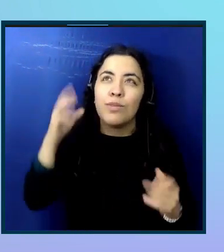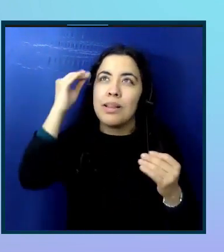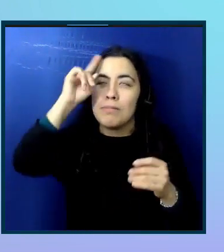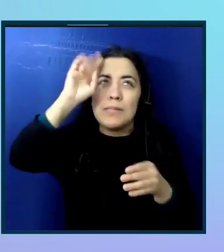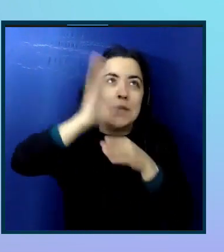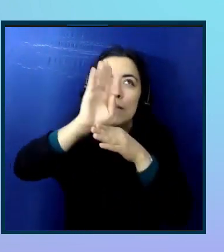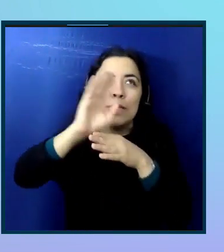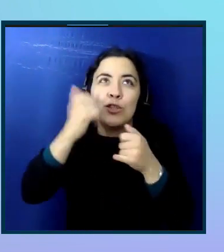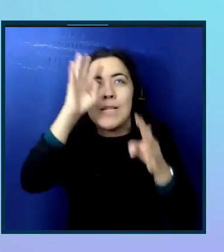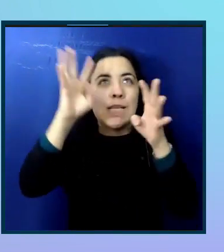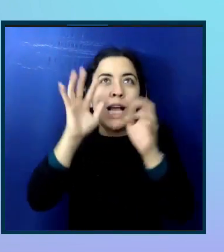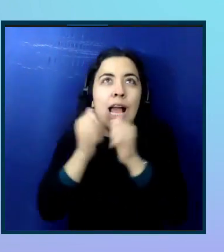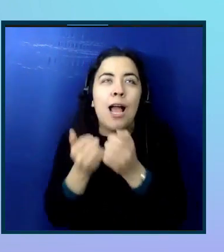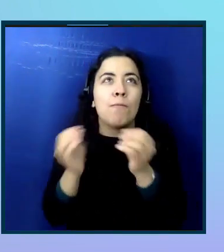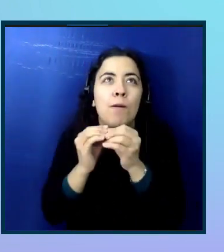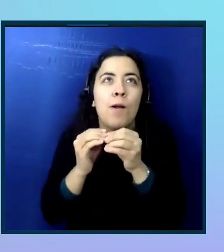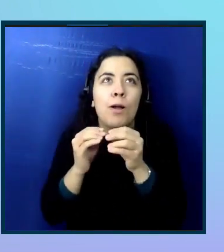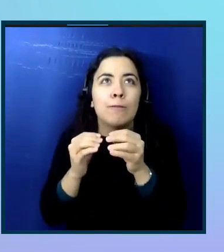with the whole idea of using these different disciplines.